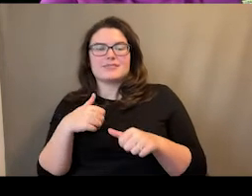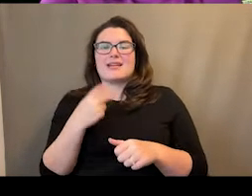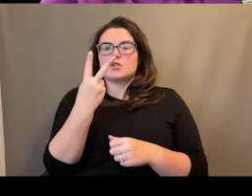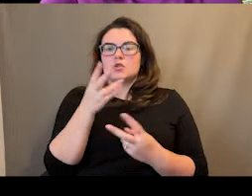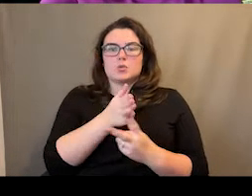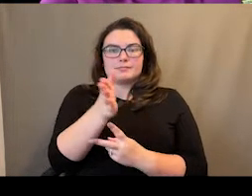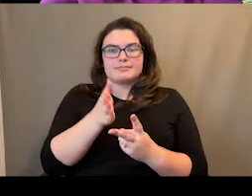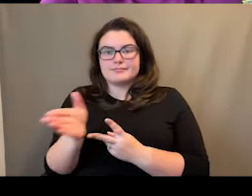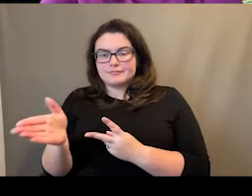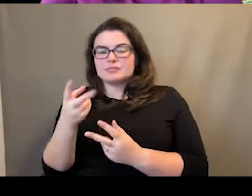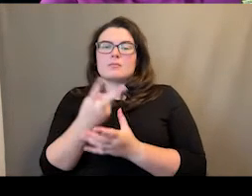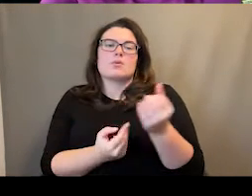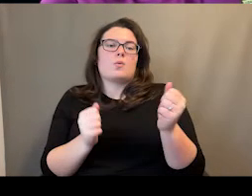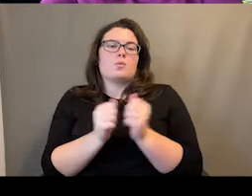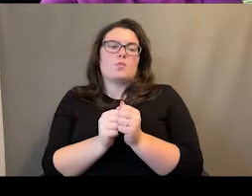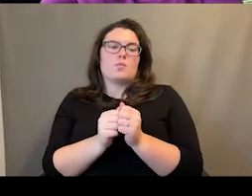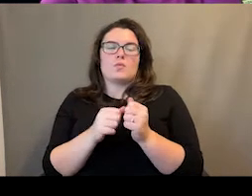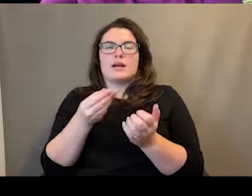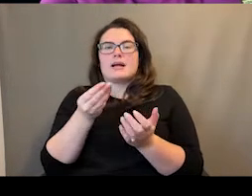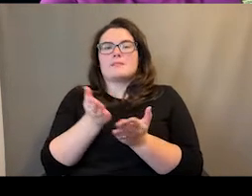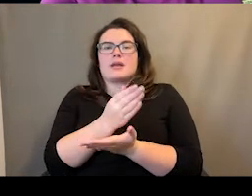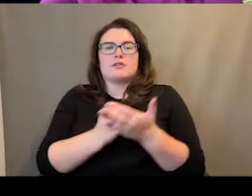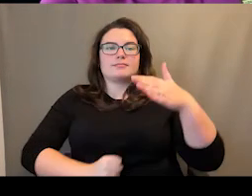both with budgetary maximums of $1.2 million.